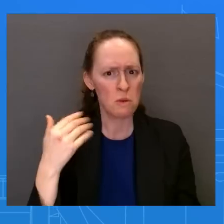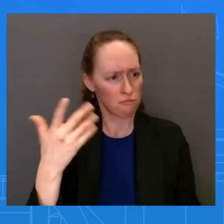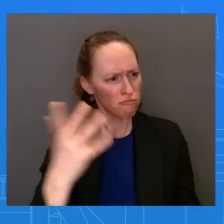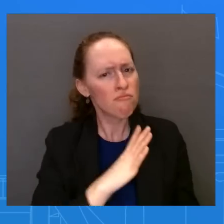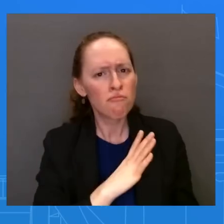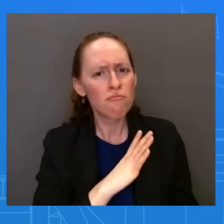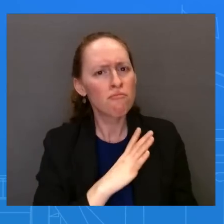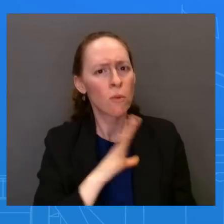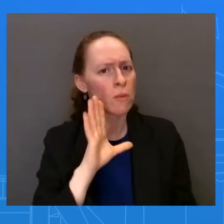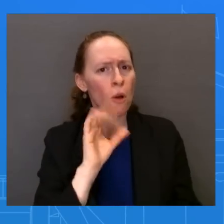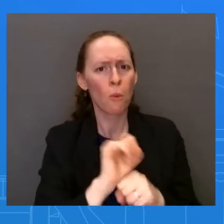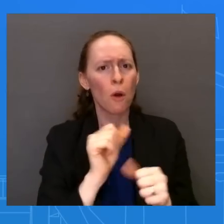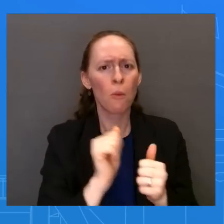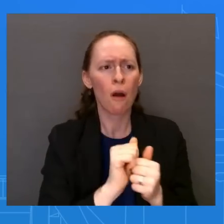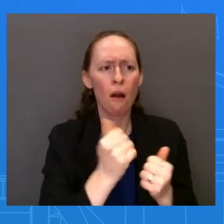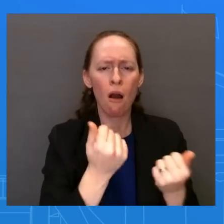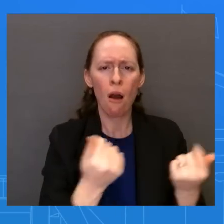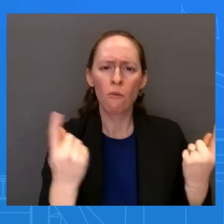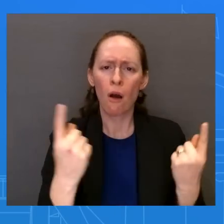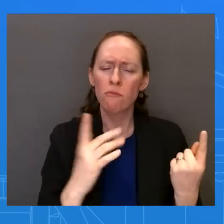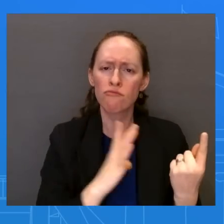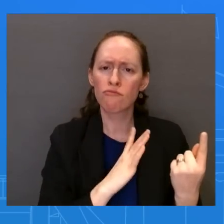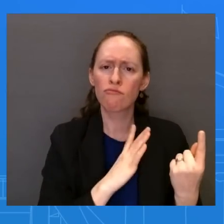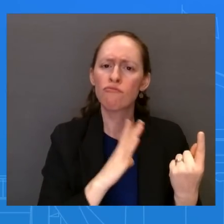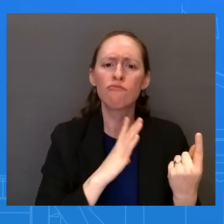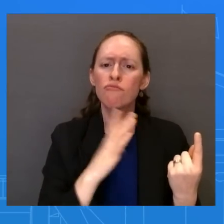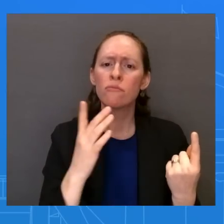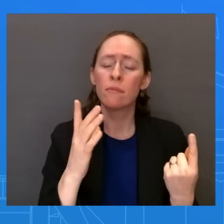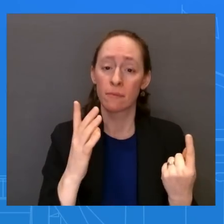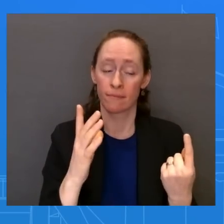how unfortunate it is to basically hand over the keys